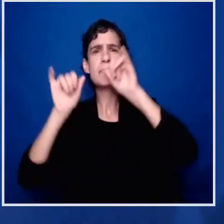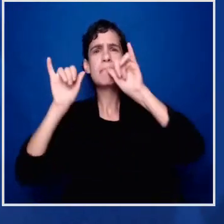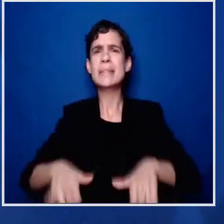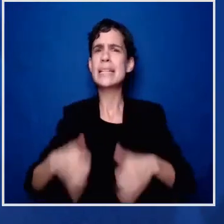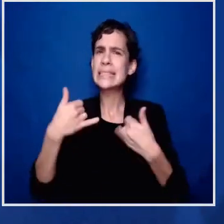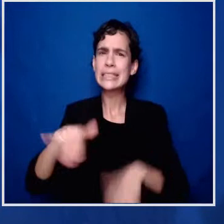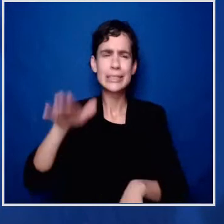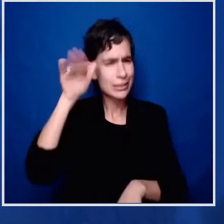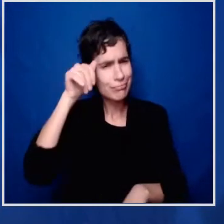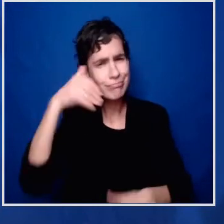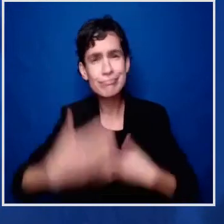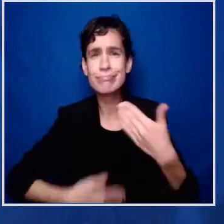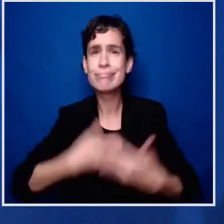CHANGES TO THE POWER OF IDEALS